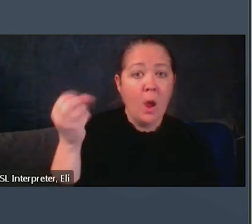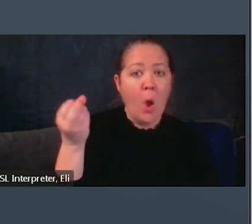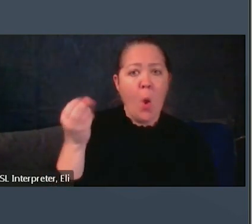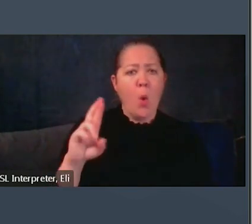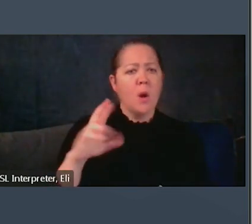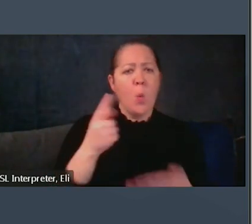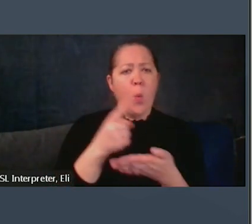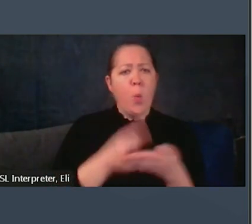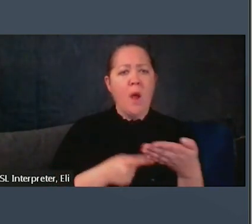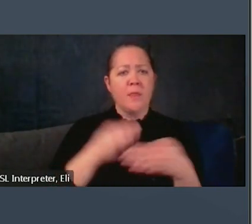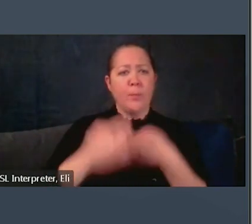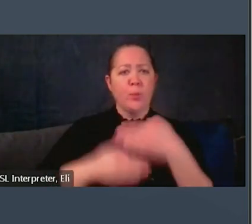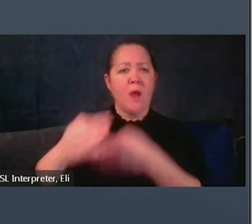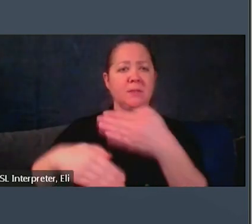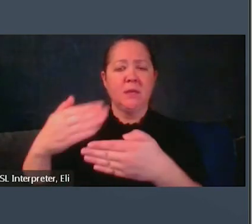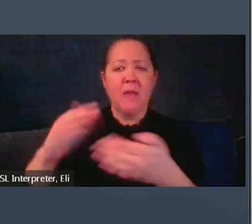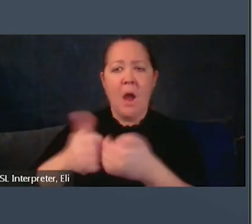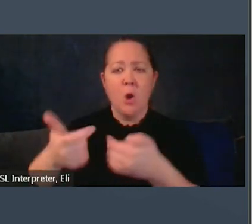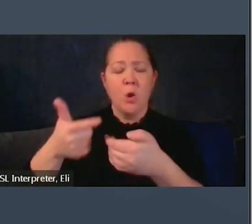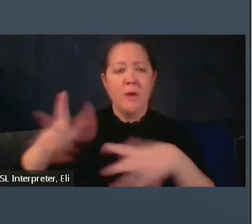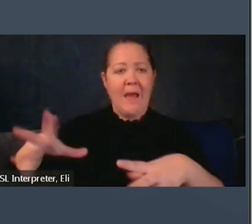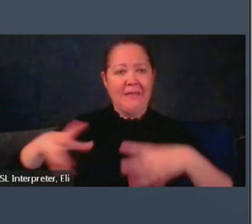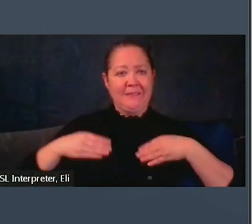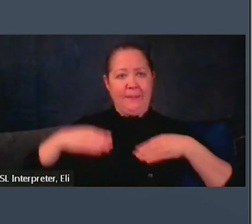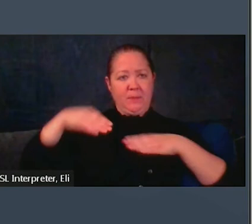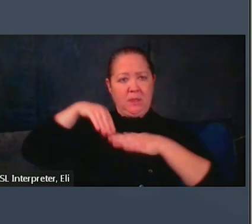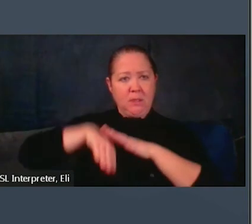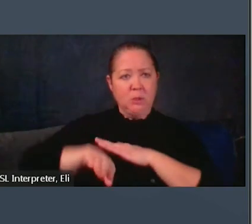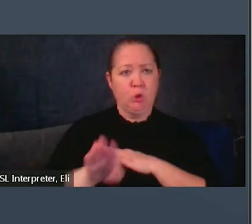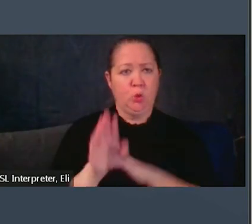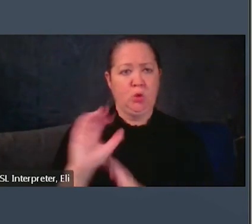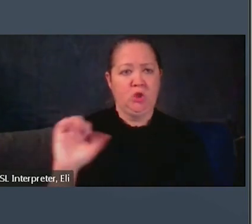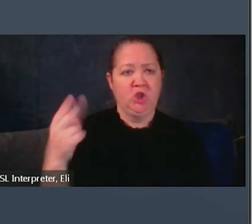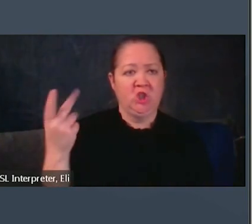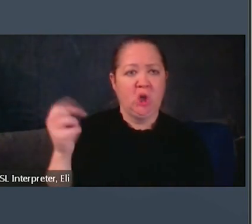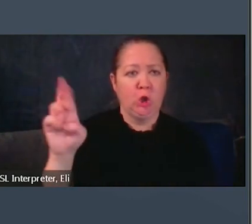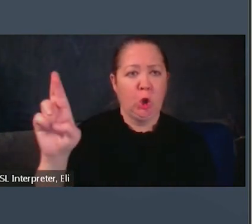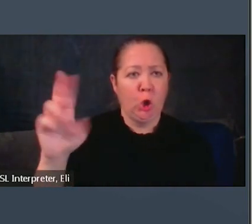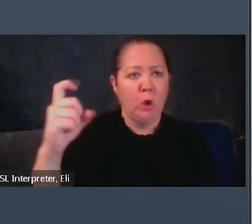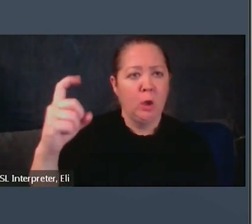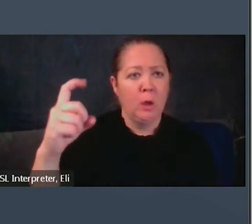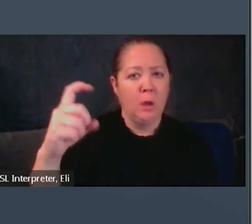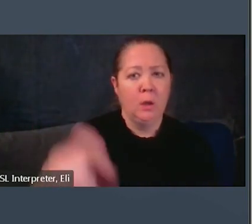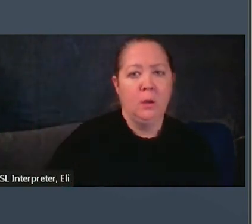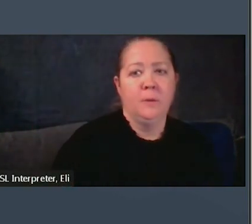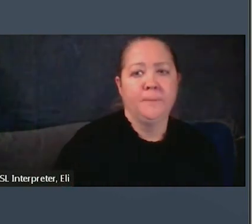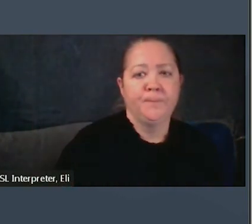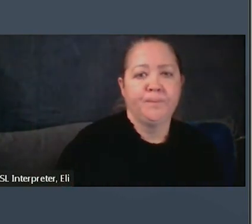individuals and to the shelter. So because of the way this process has gone,